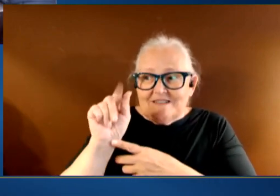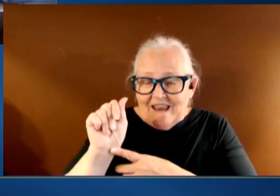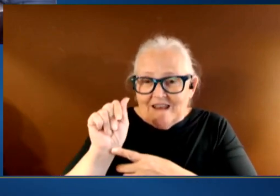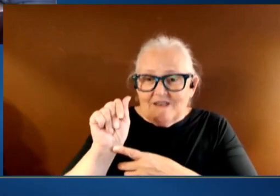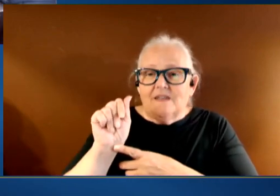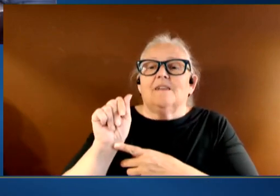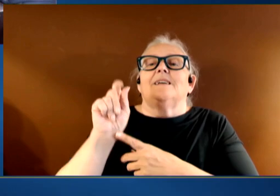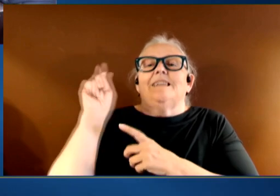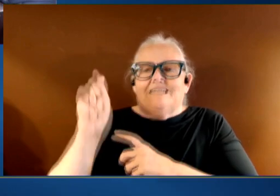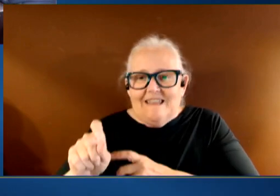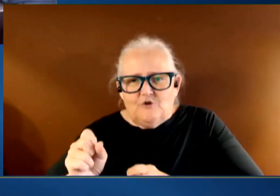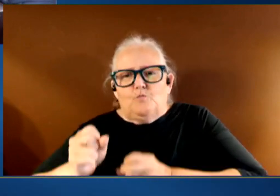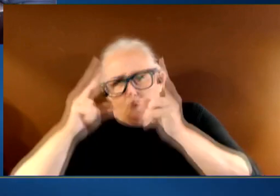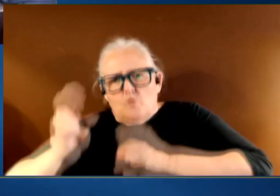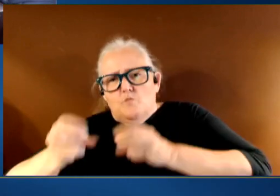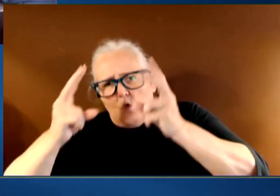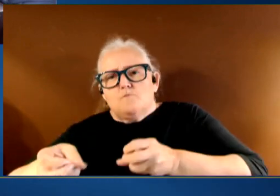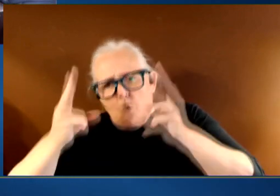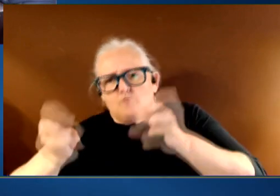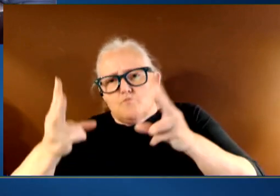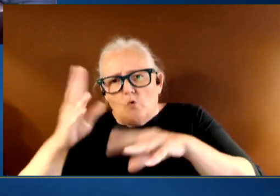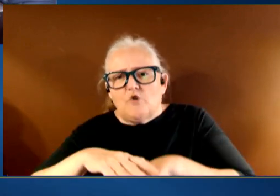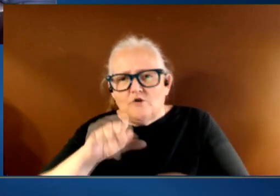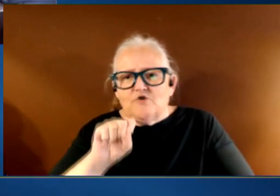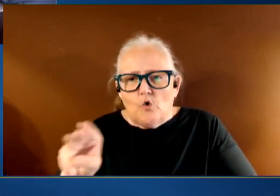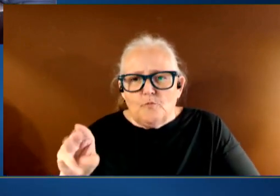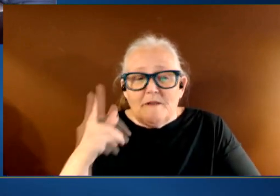information online, because people are going to see it there as well.